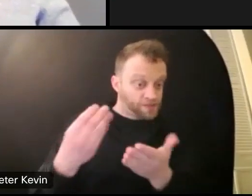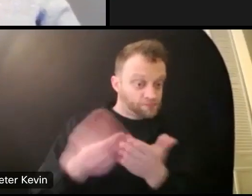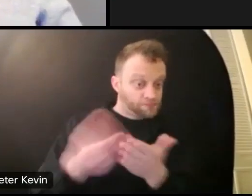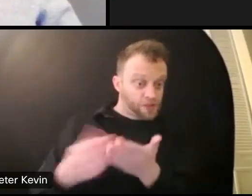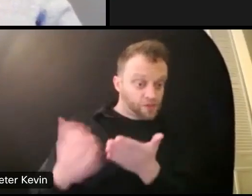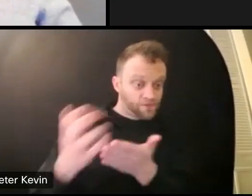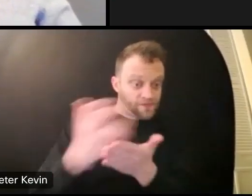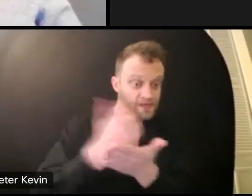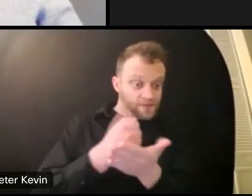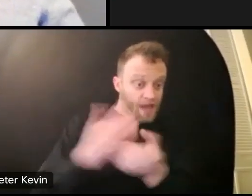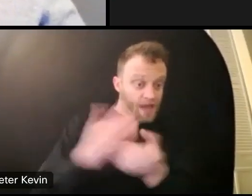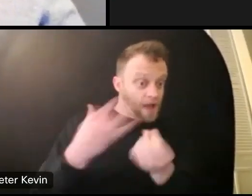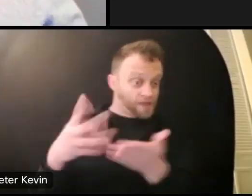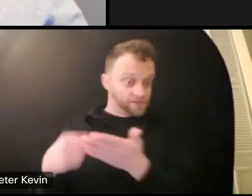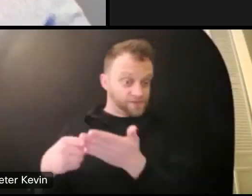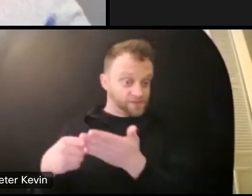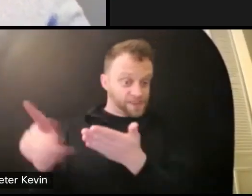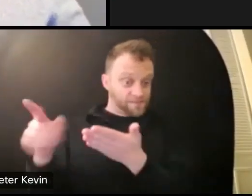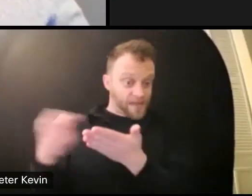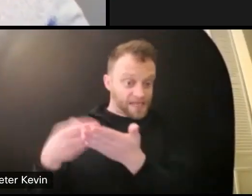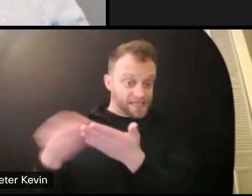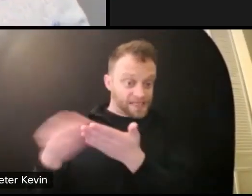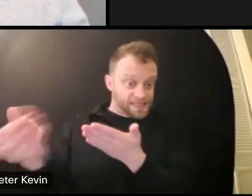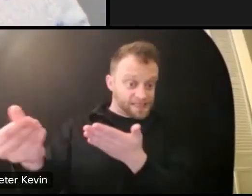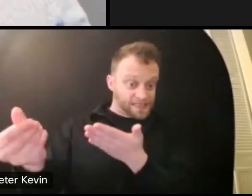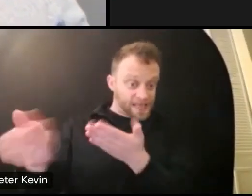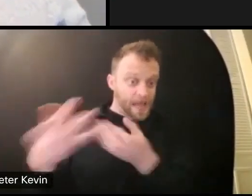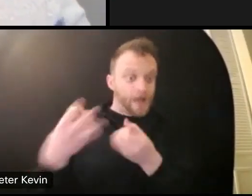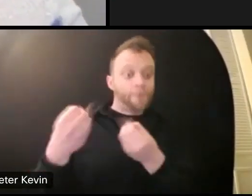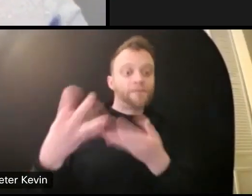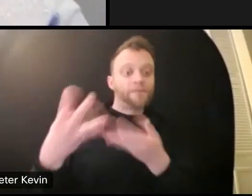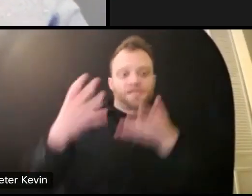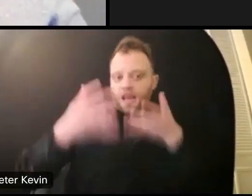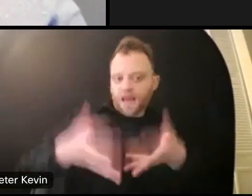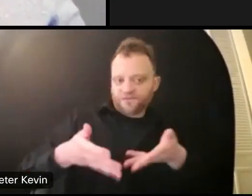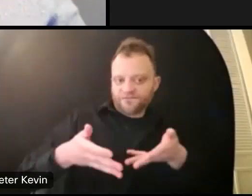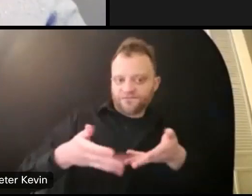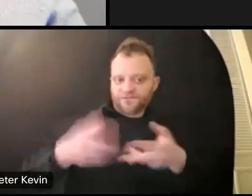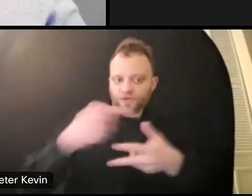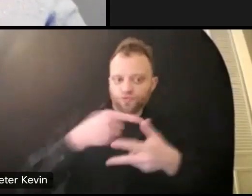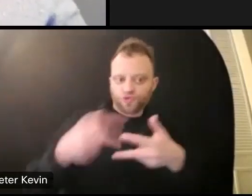may have left over. I tell everyone who's received any money, you have spent more money than you have